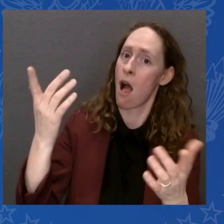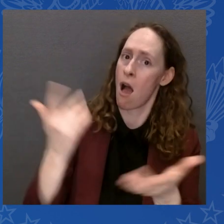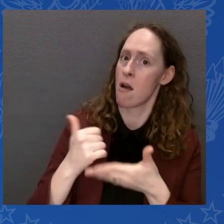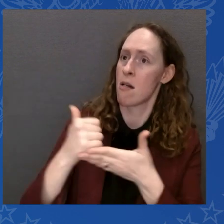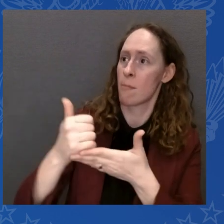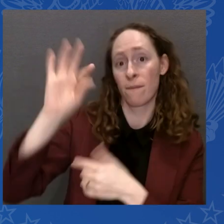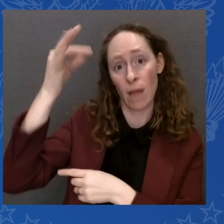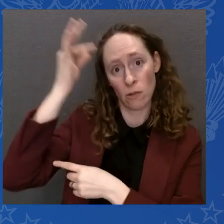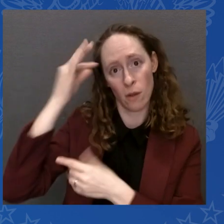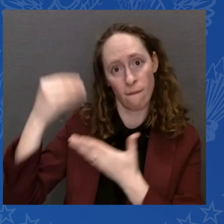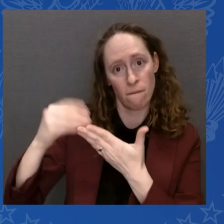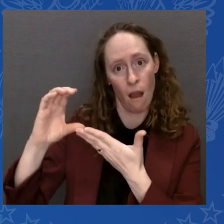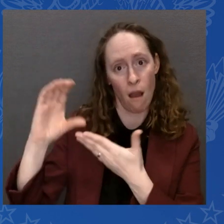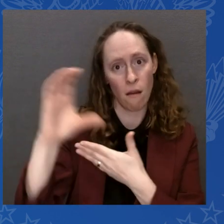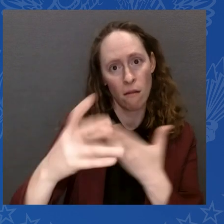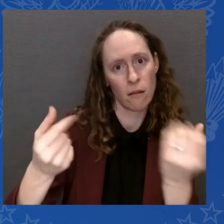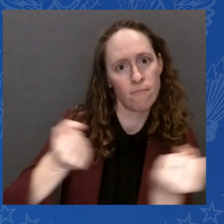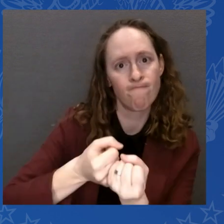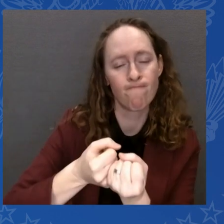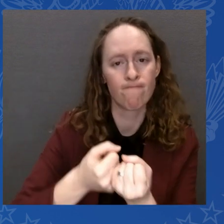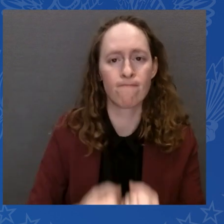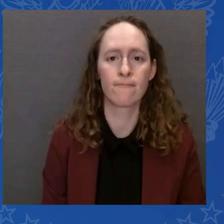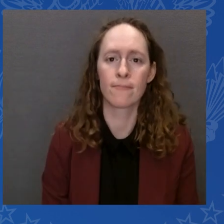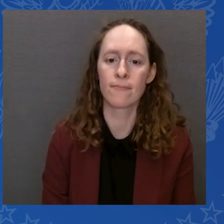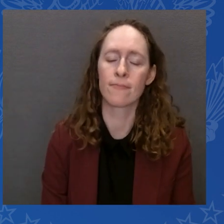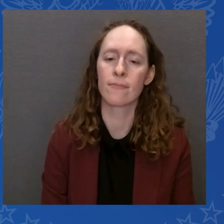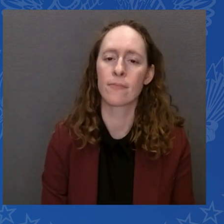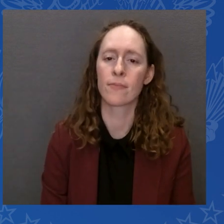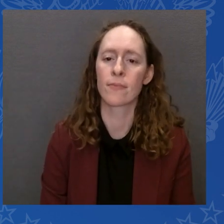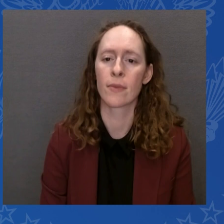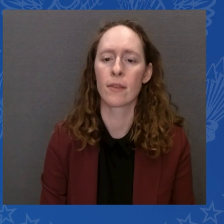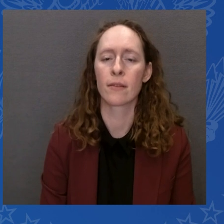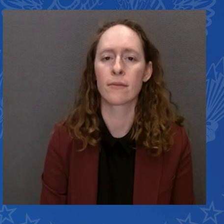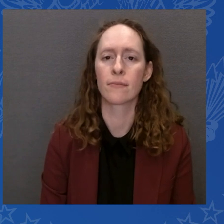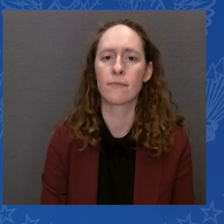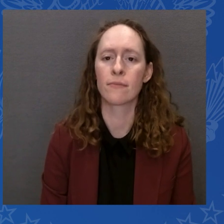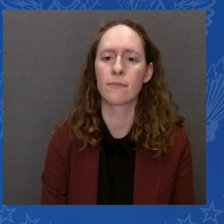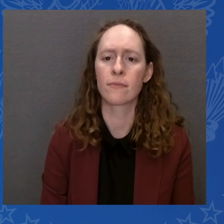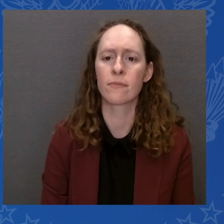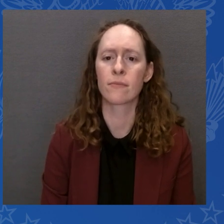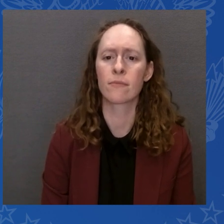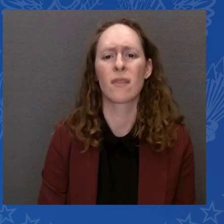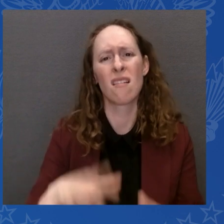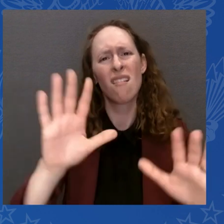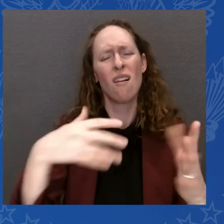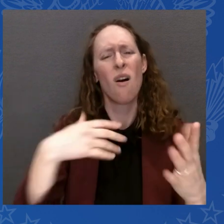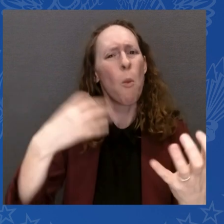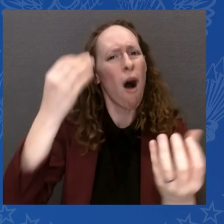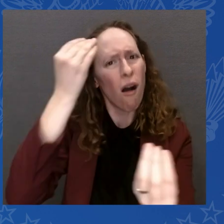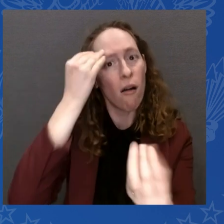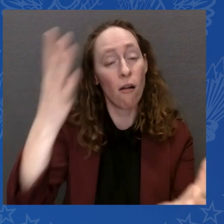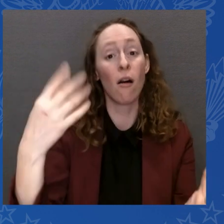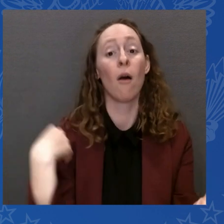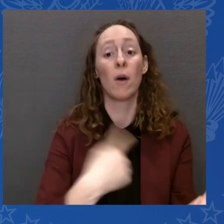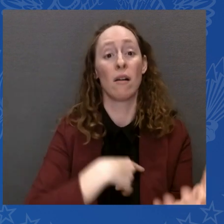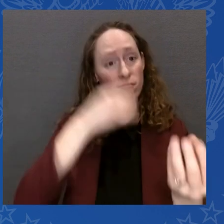The President of the United States reaches out and says yes in anticipation. Of what I had yet to request,